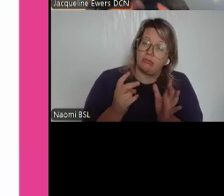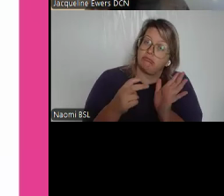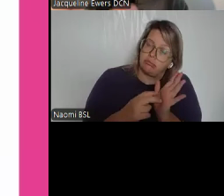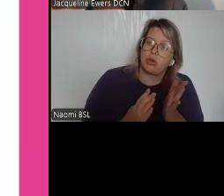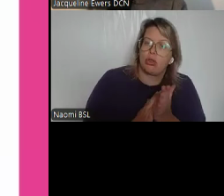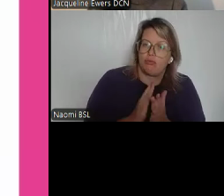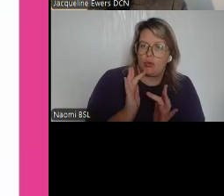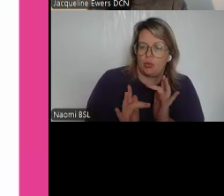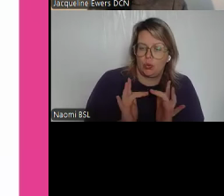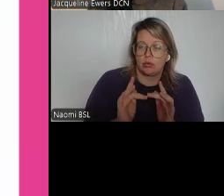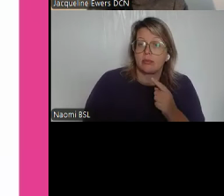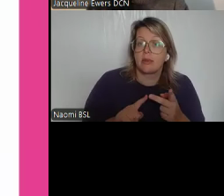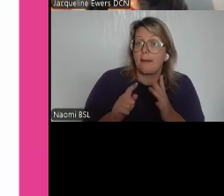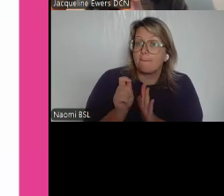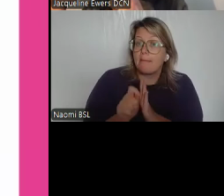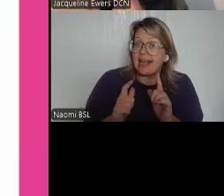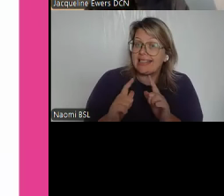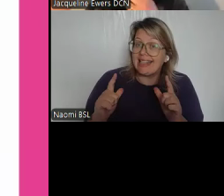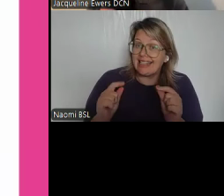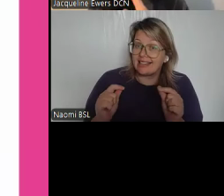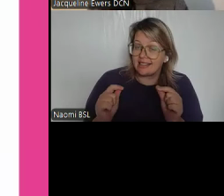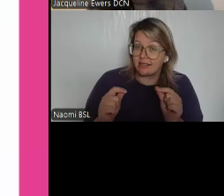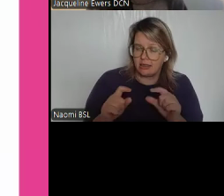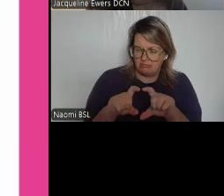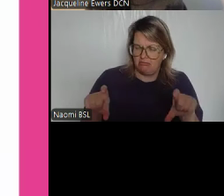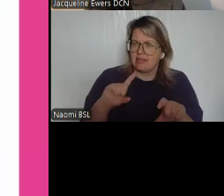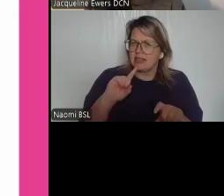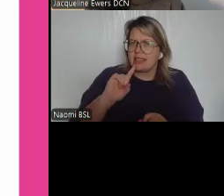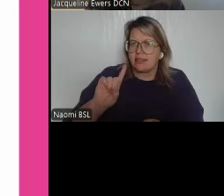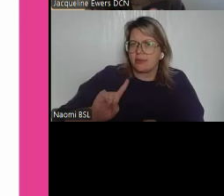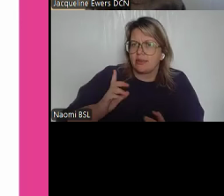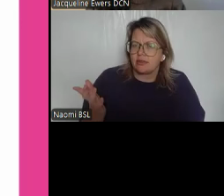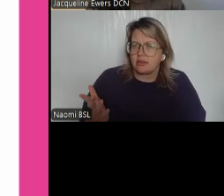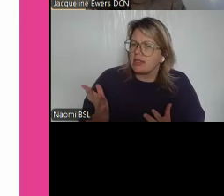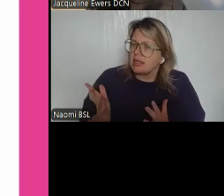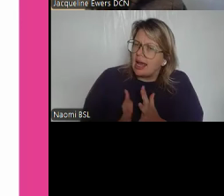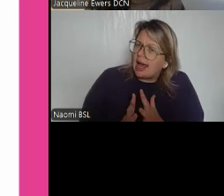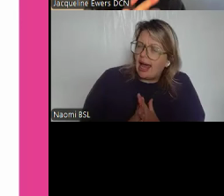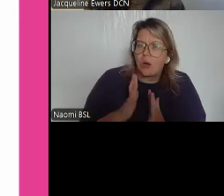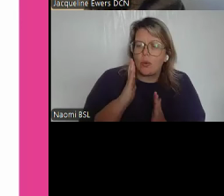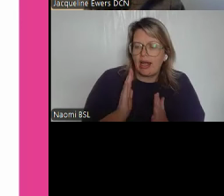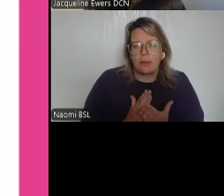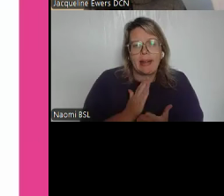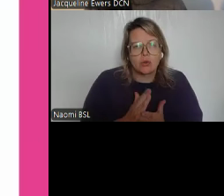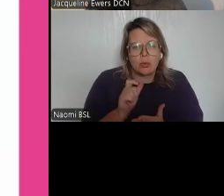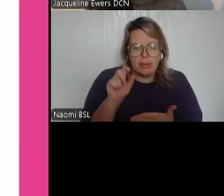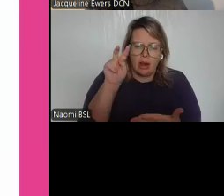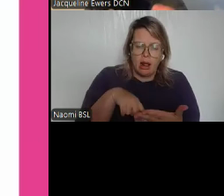Ticketing is also very important. How are you creating an enticing offer to get people to connect with you